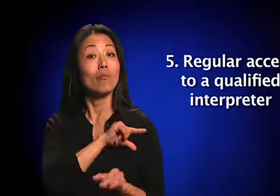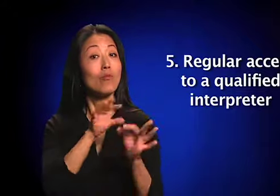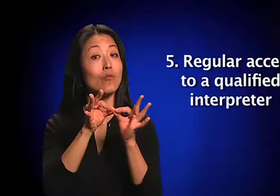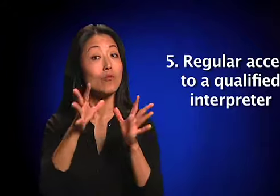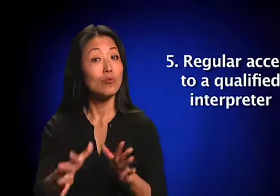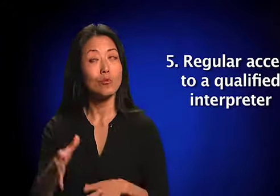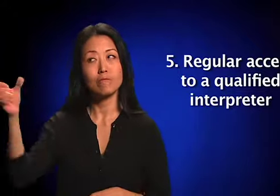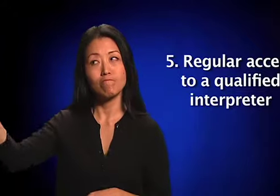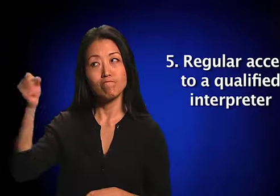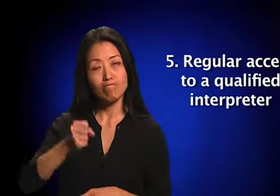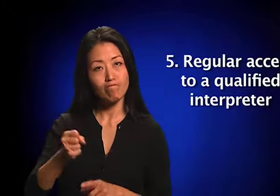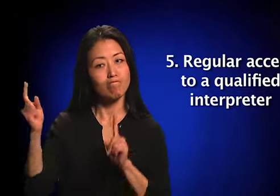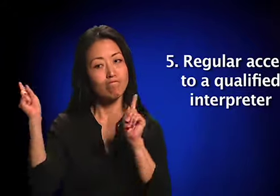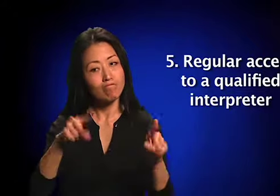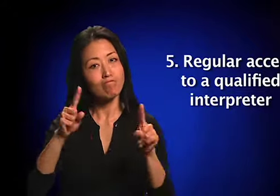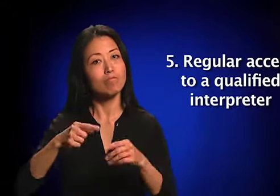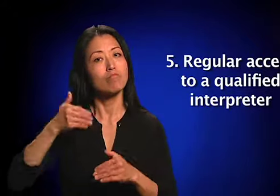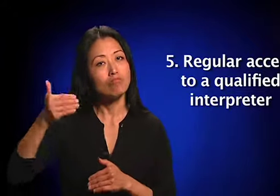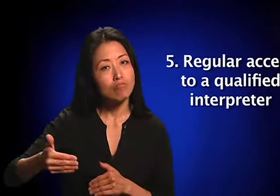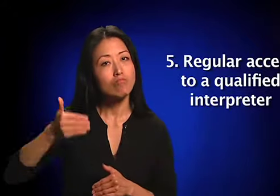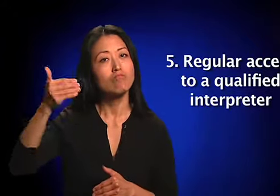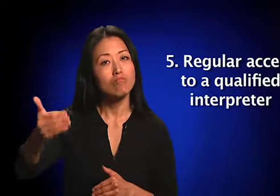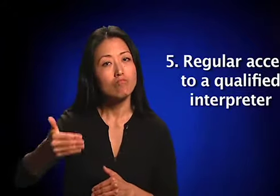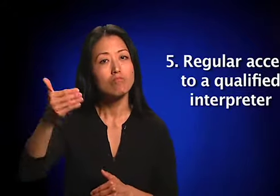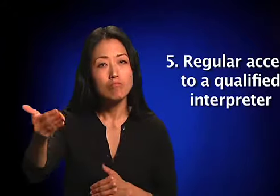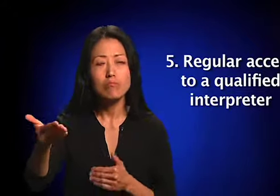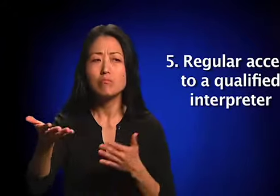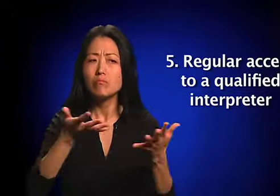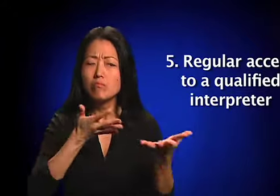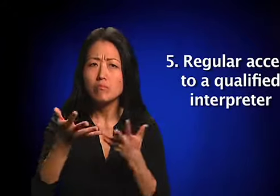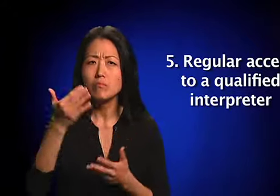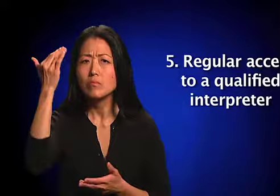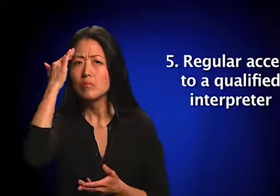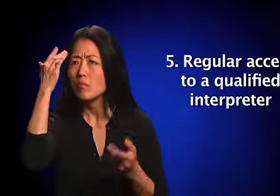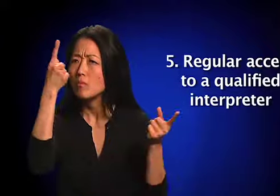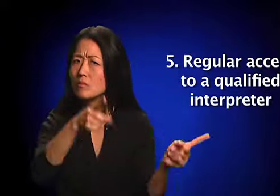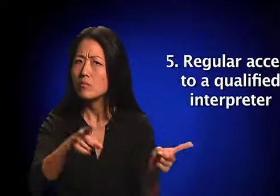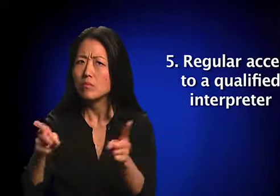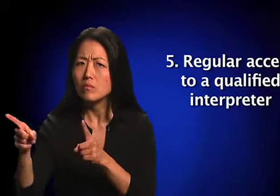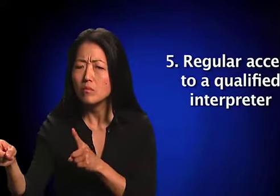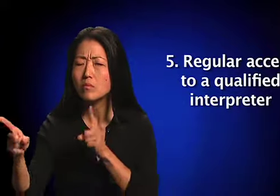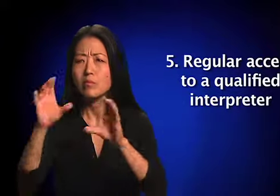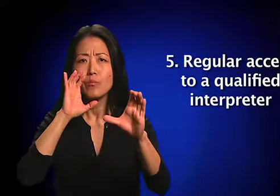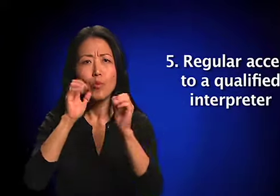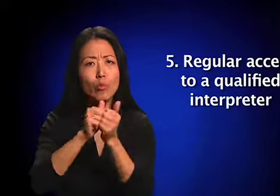regular access to a qualified interpreter or interpreter service